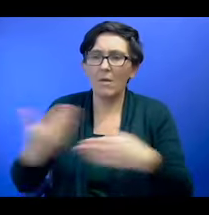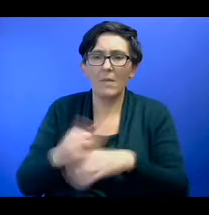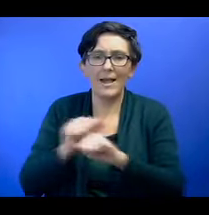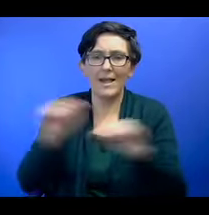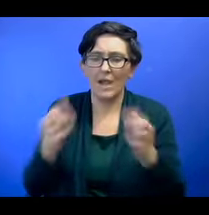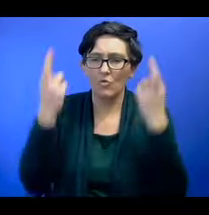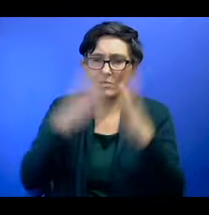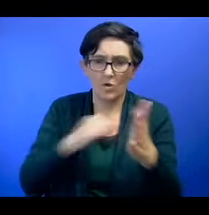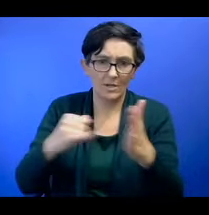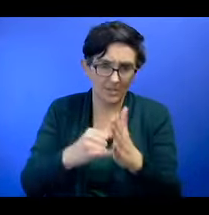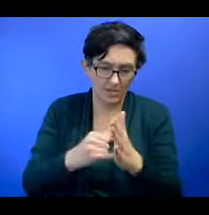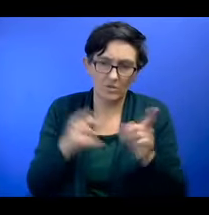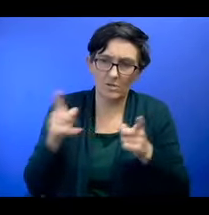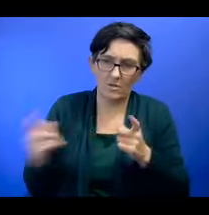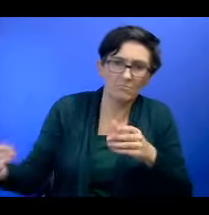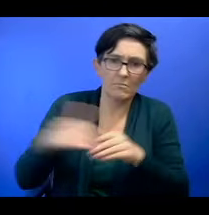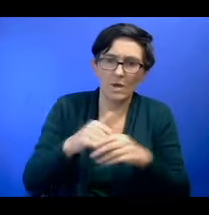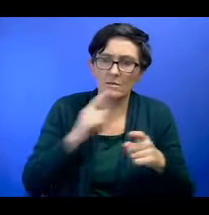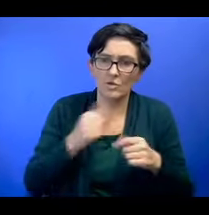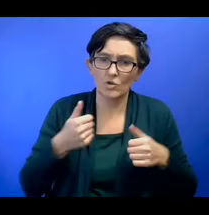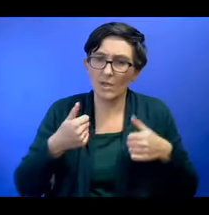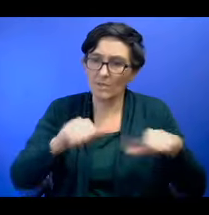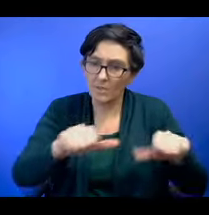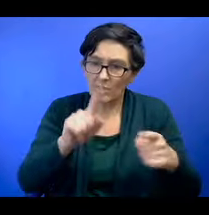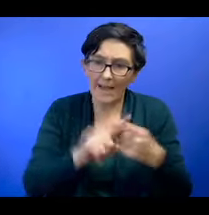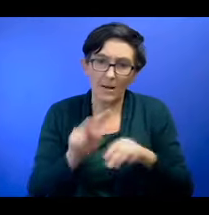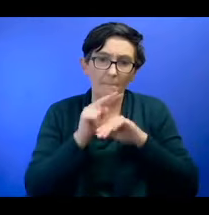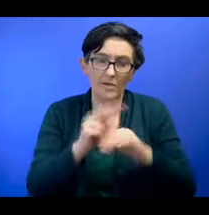in the implementation and the monitoring of the Convention.